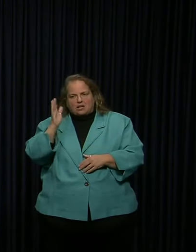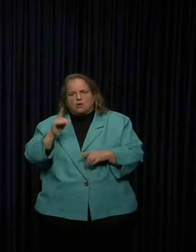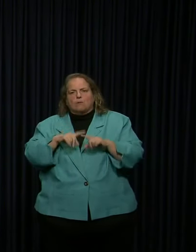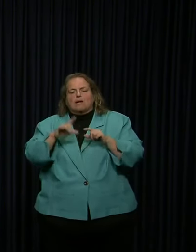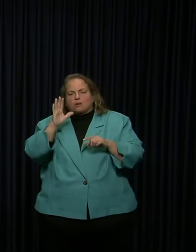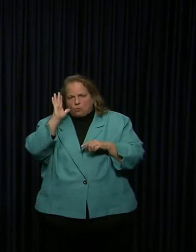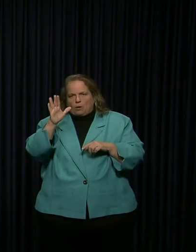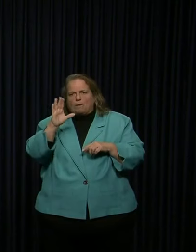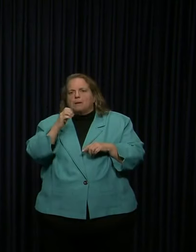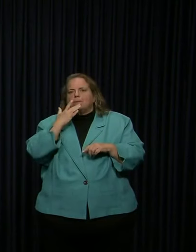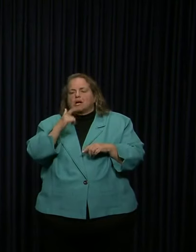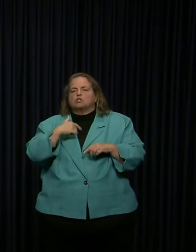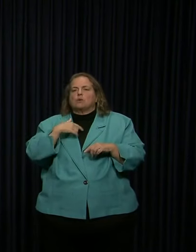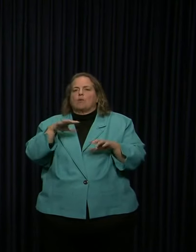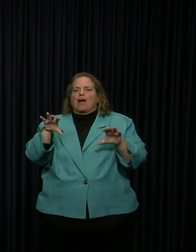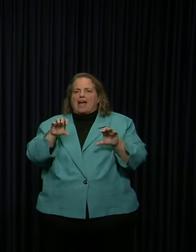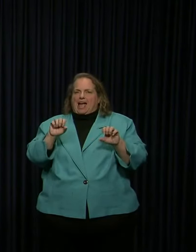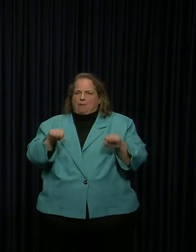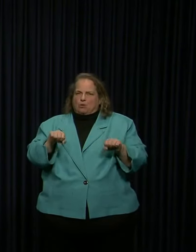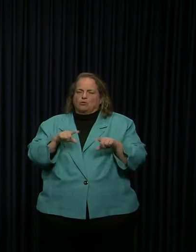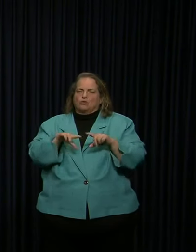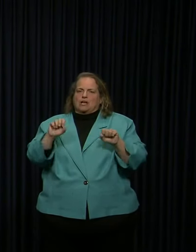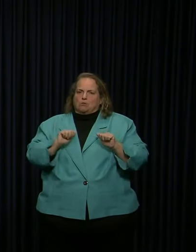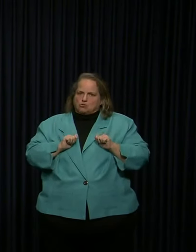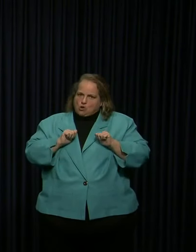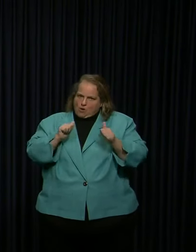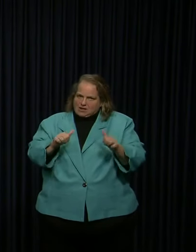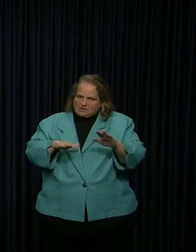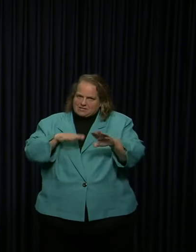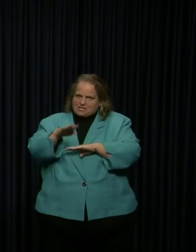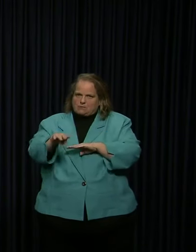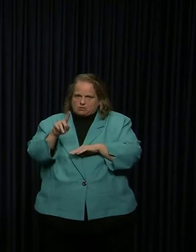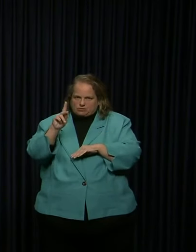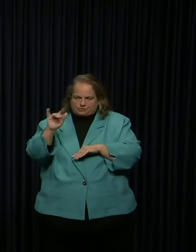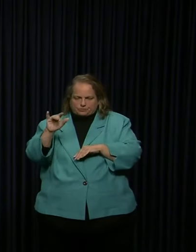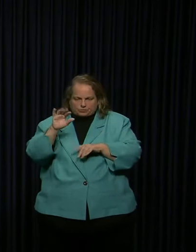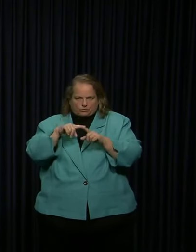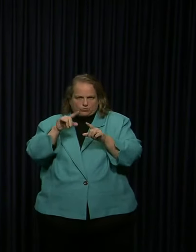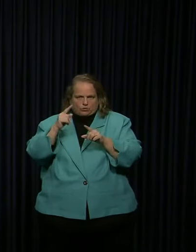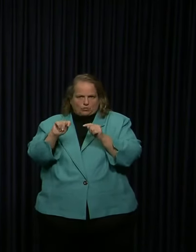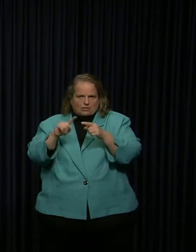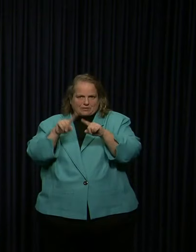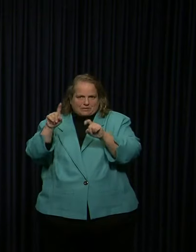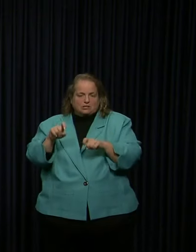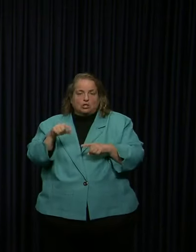THIS IS WHERE IT'S STRIKING. YOU SEE IN VIRTUALLY EVERY STATE